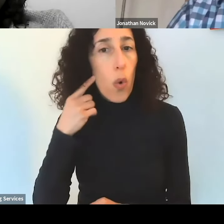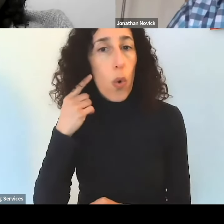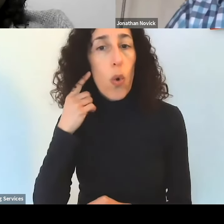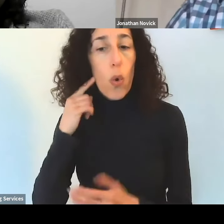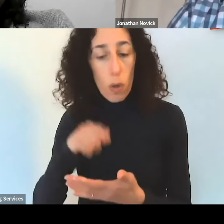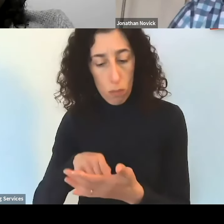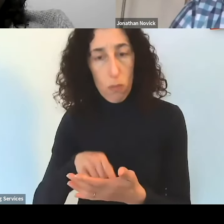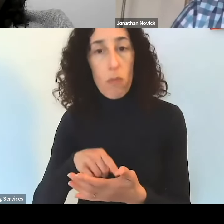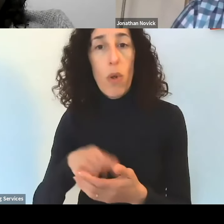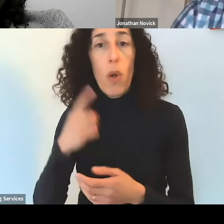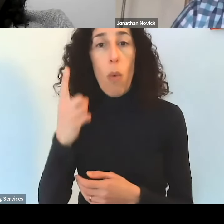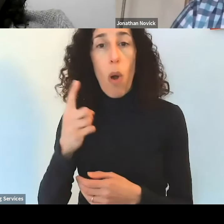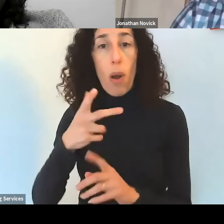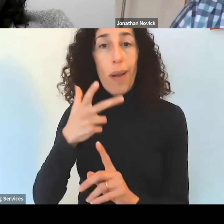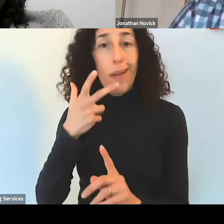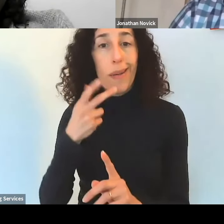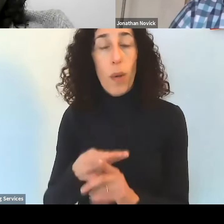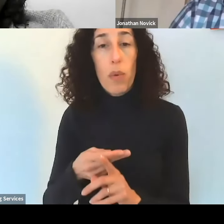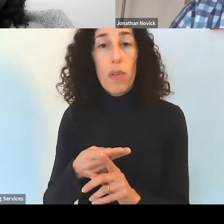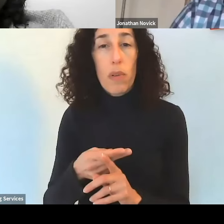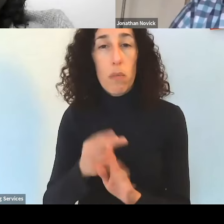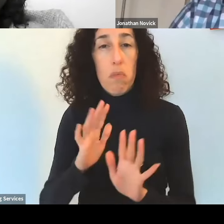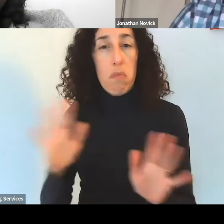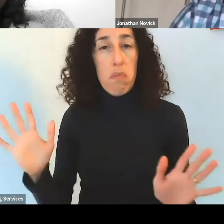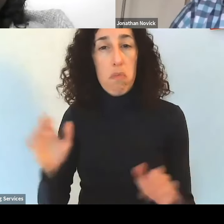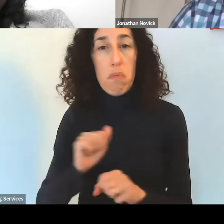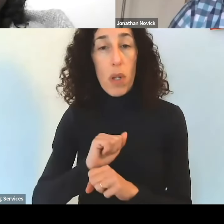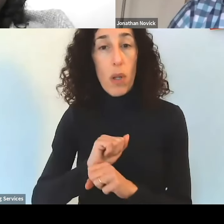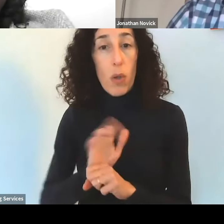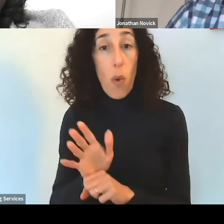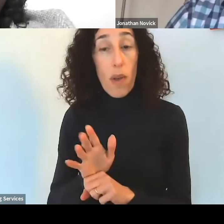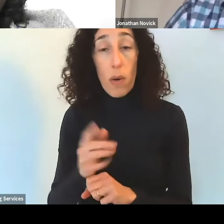Esther White asks I heard recent studies suggest that people who had COVID-19 can take one dose due to having antibodies. Will New York State make these people the next eligible group while they still have the antibodies? Dr. Ige, do you understand the question? Yes.